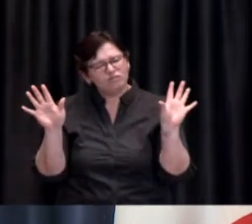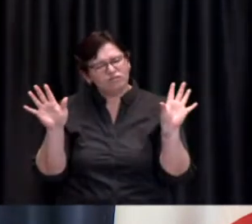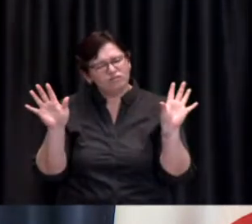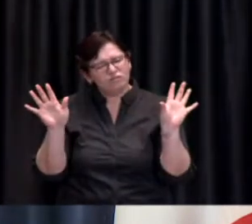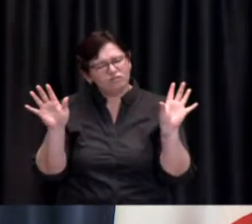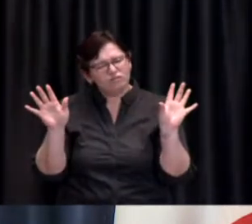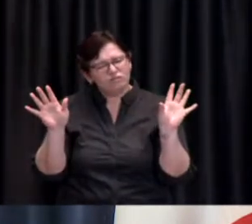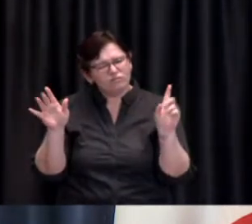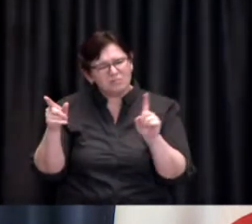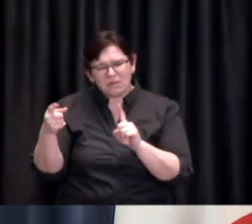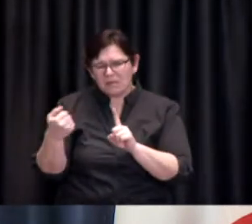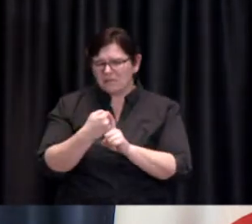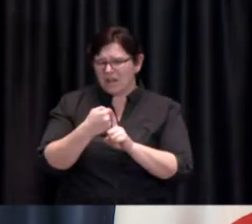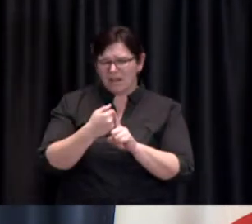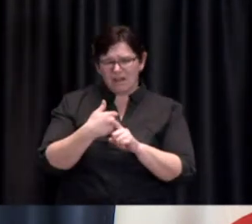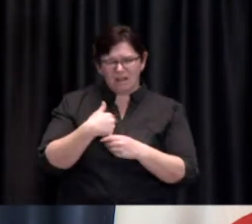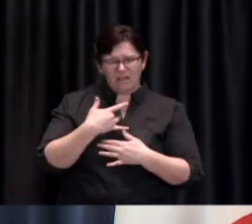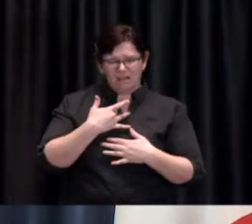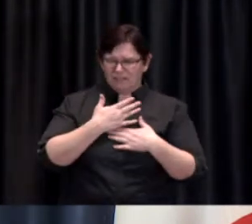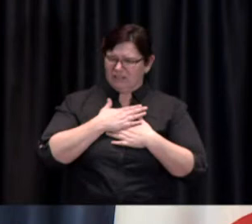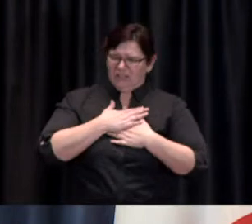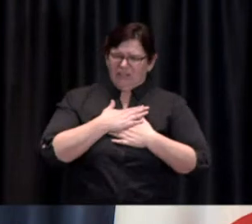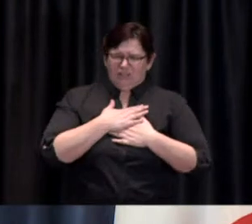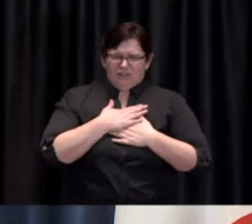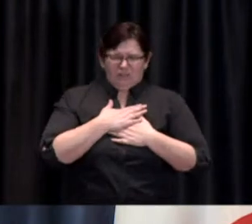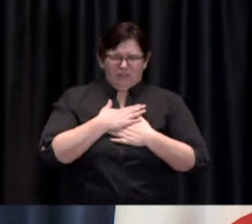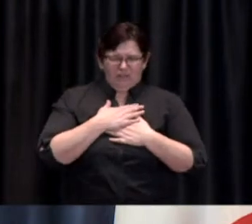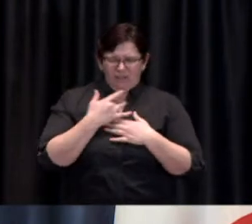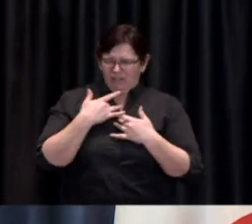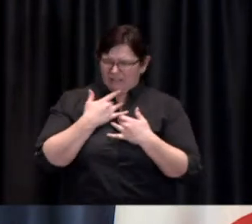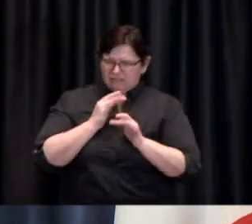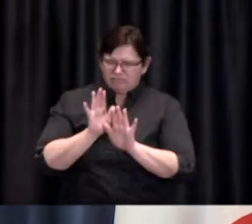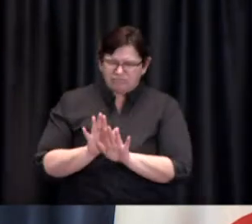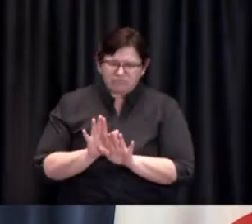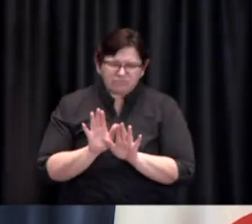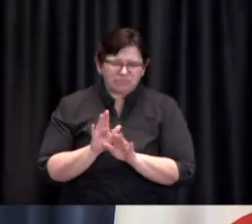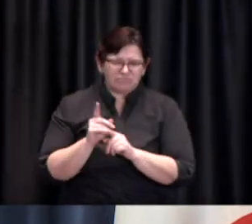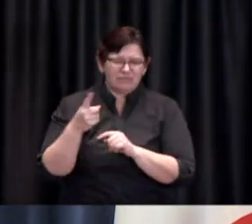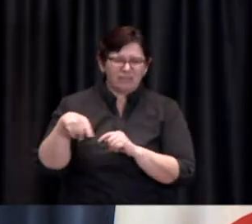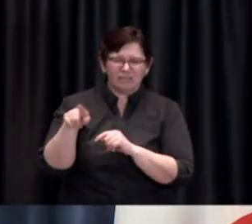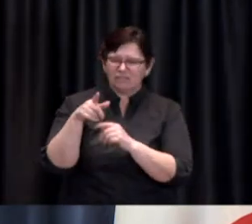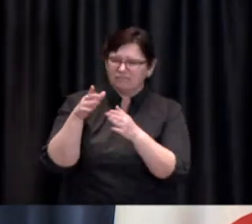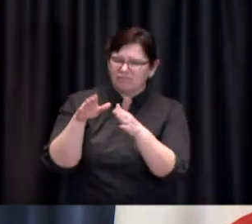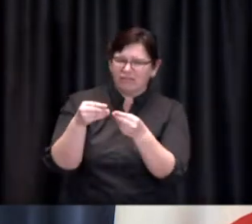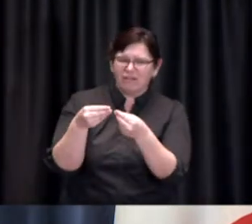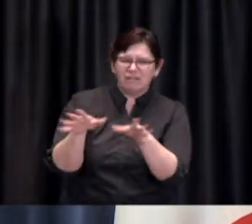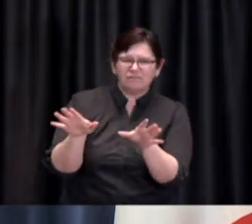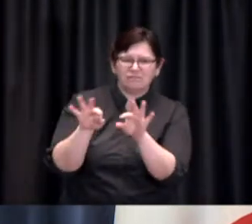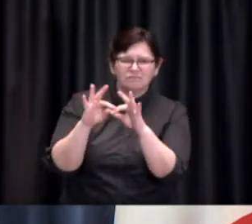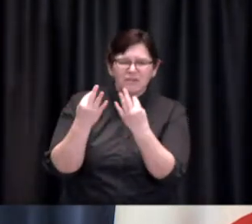um will send my sympathies to all those who lost loved ones uh as a result of COVID-19.